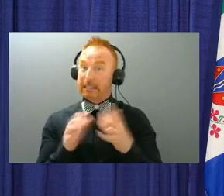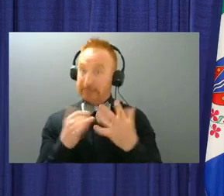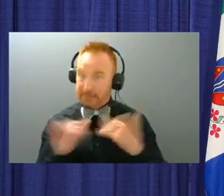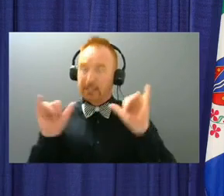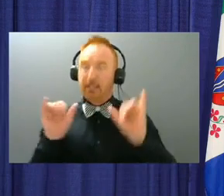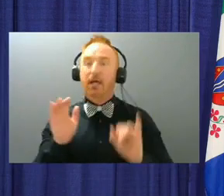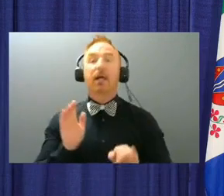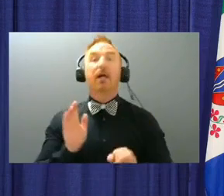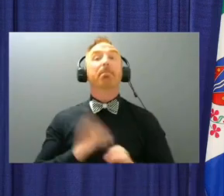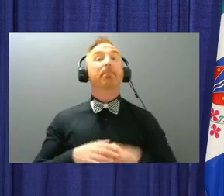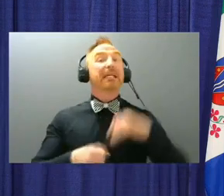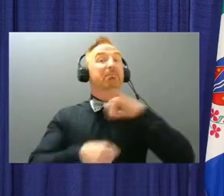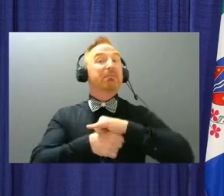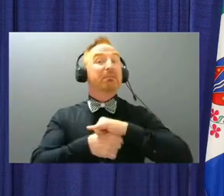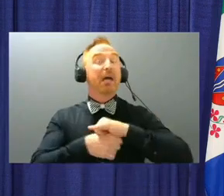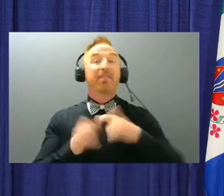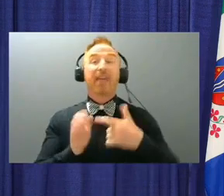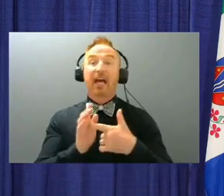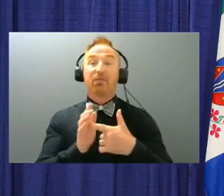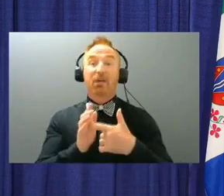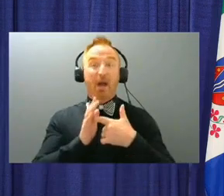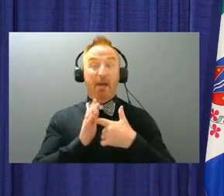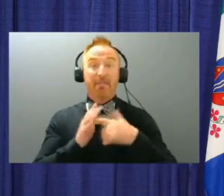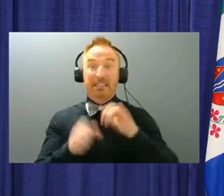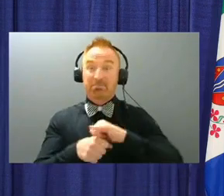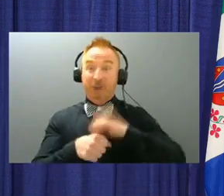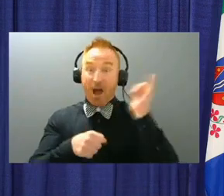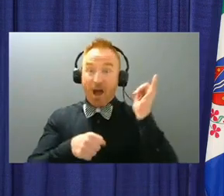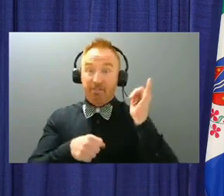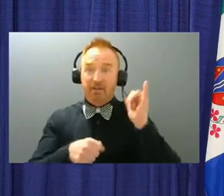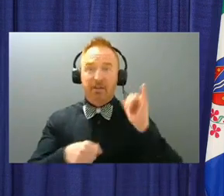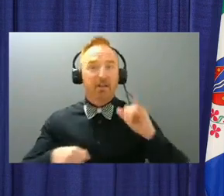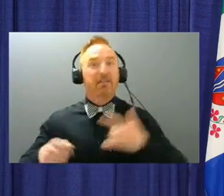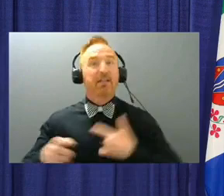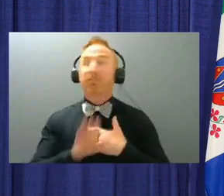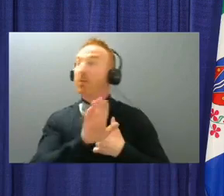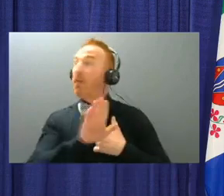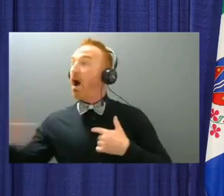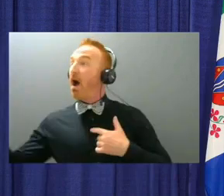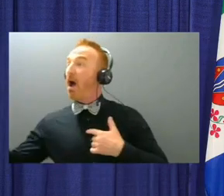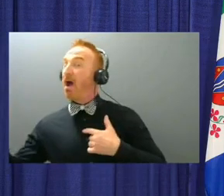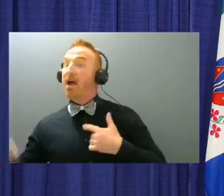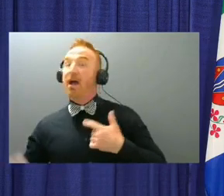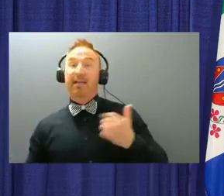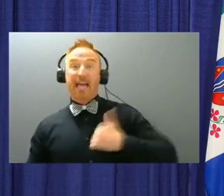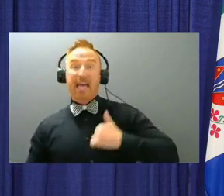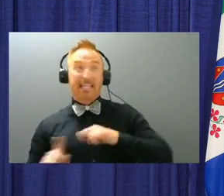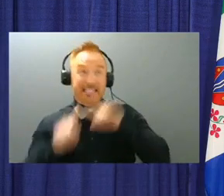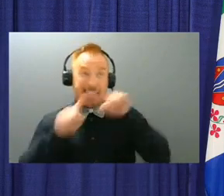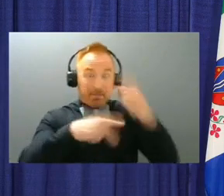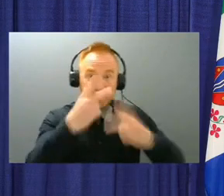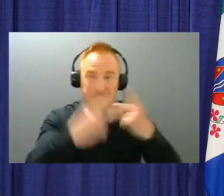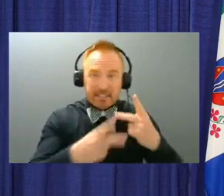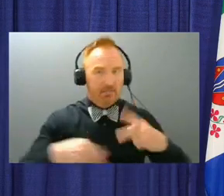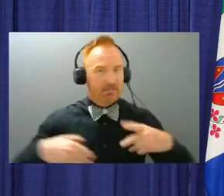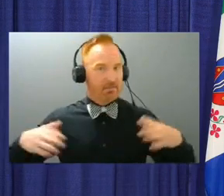lift self-isolation requirements for those coming from other jurisdictions at this time. You will see the travel